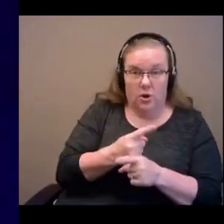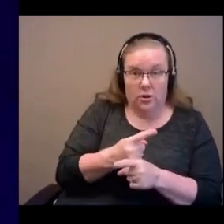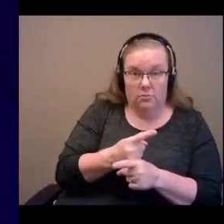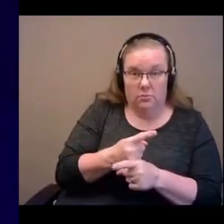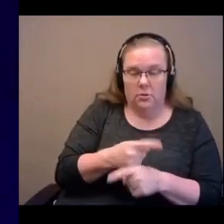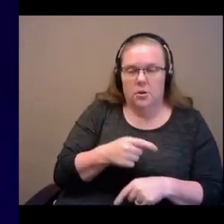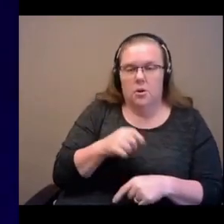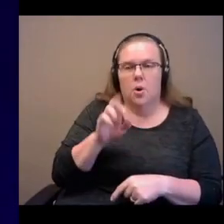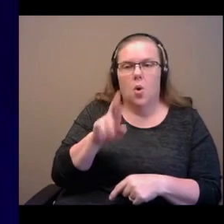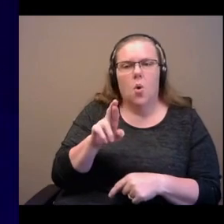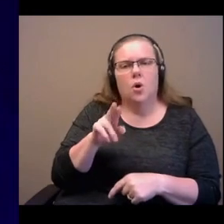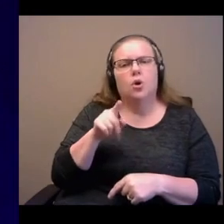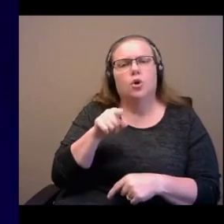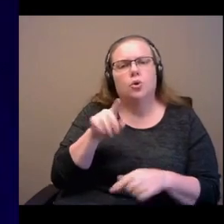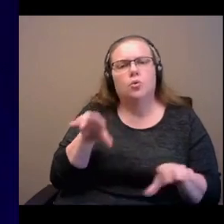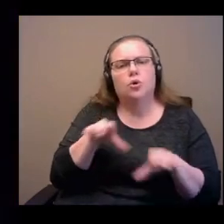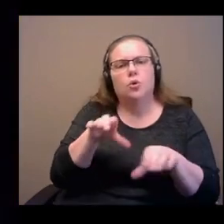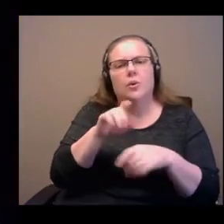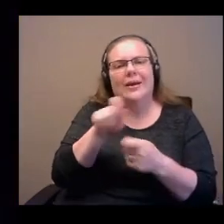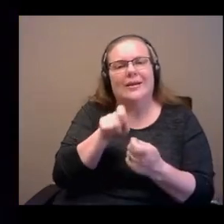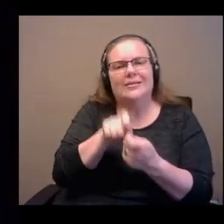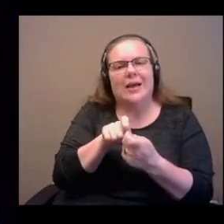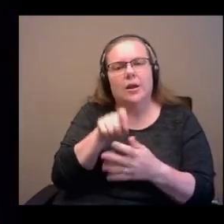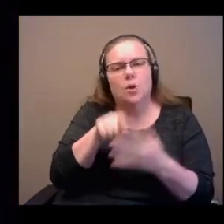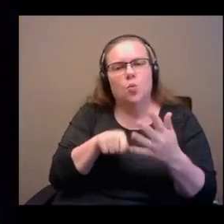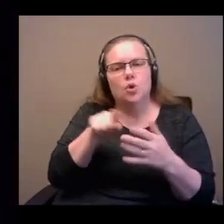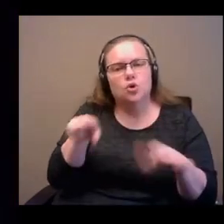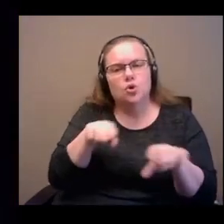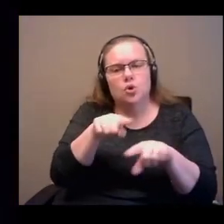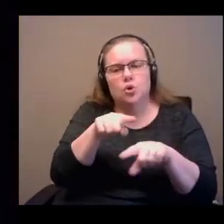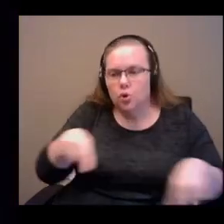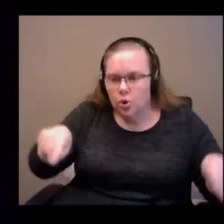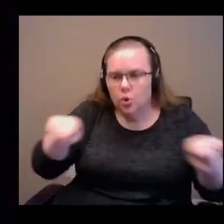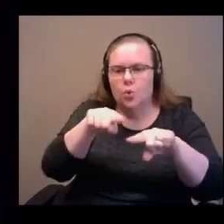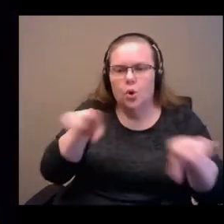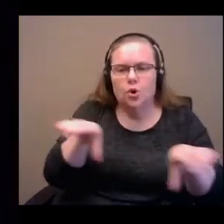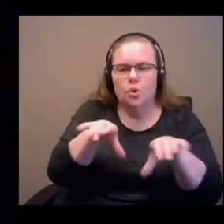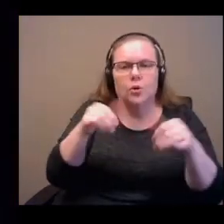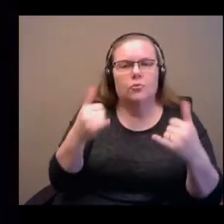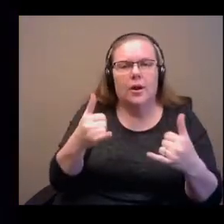exactly what you guys are doing right now. When we hear someone speak, when we read a piece of